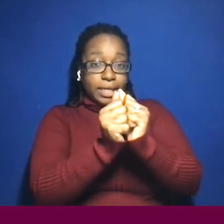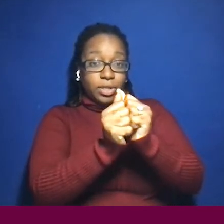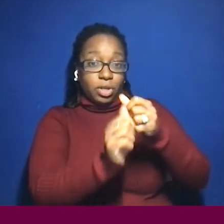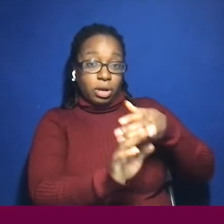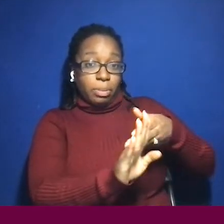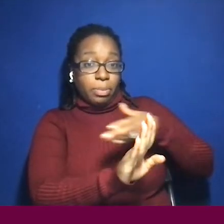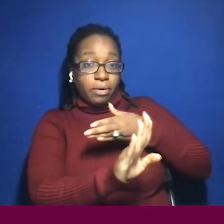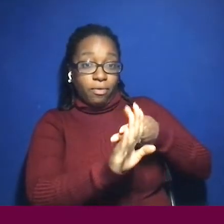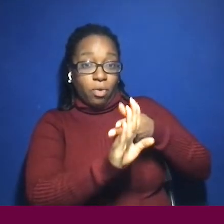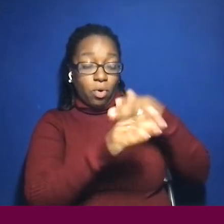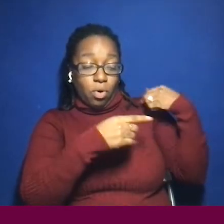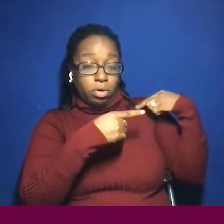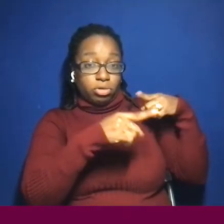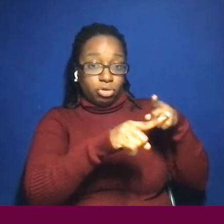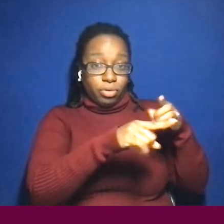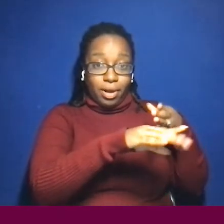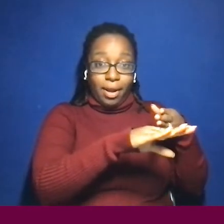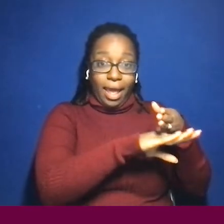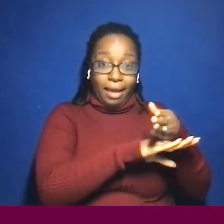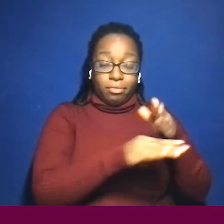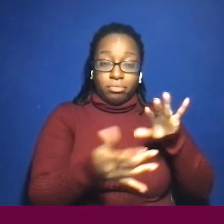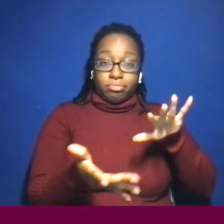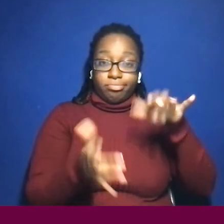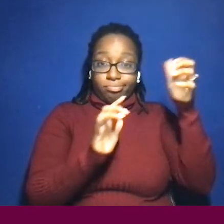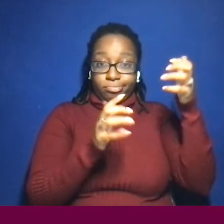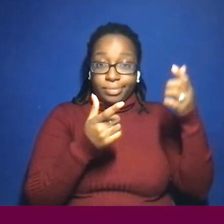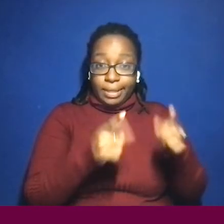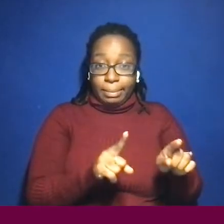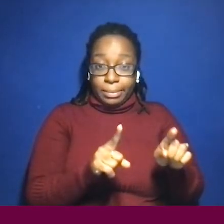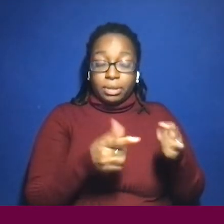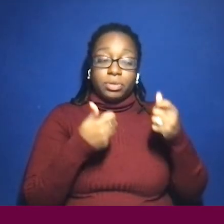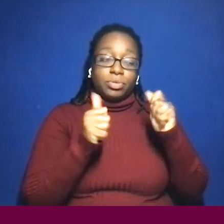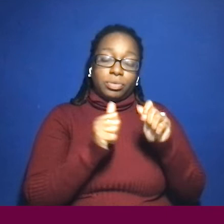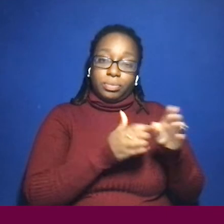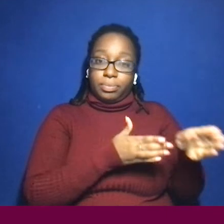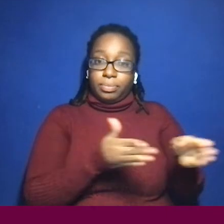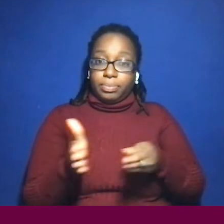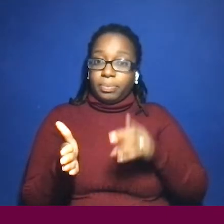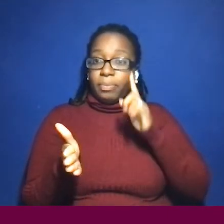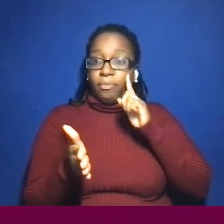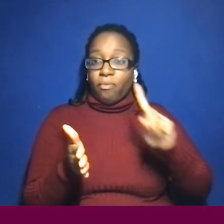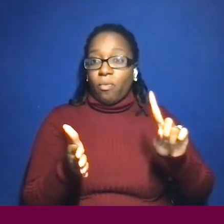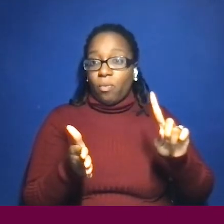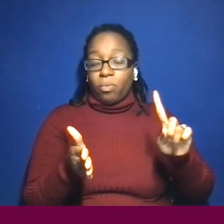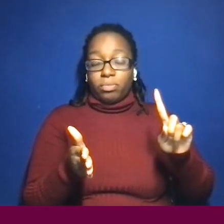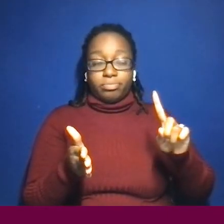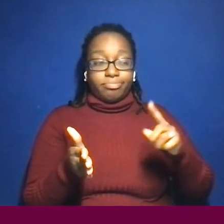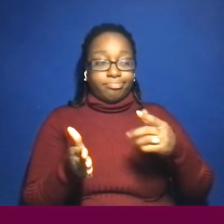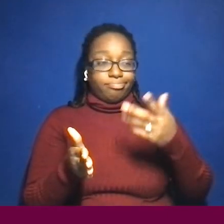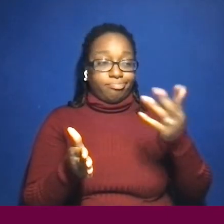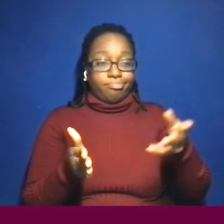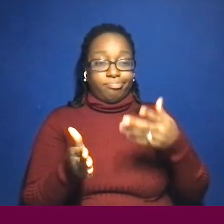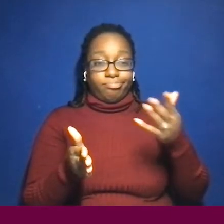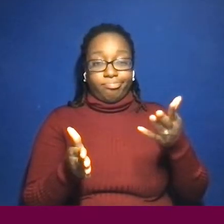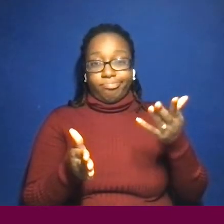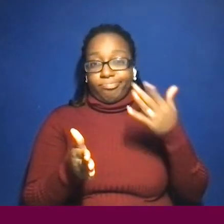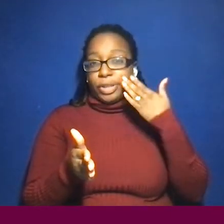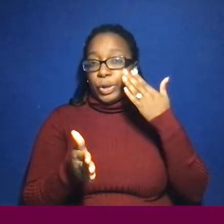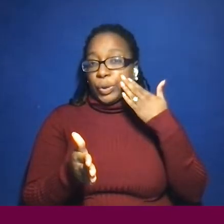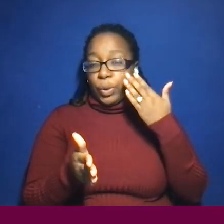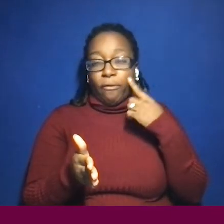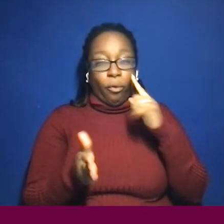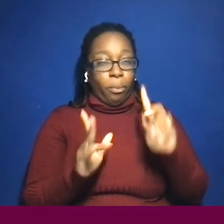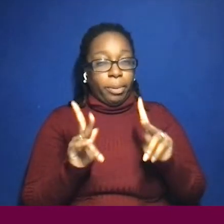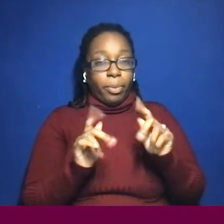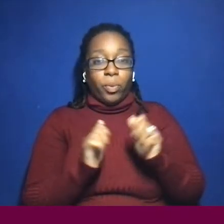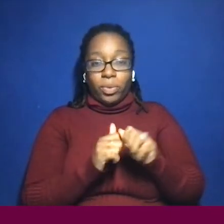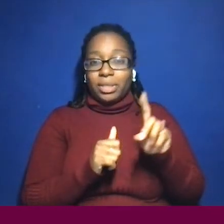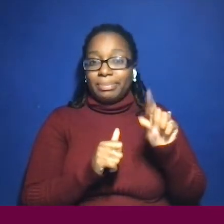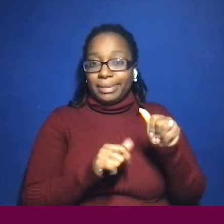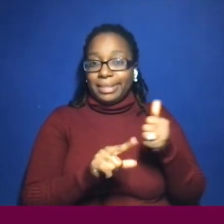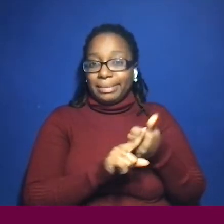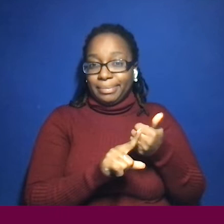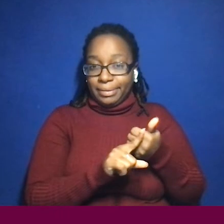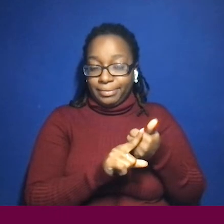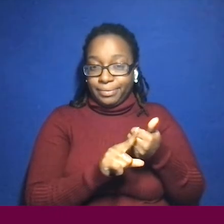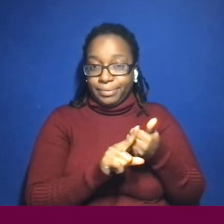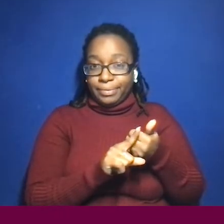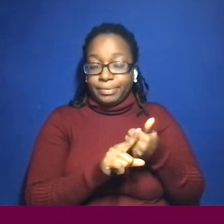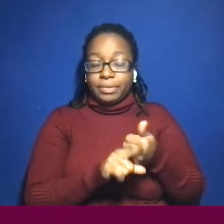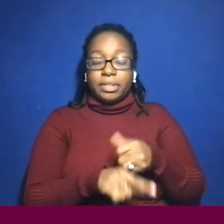during and after disasters to plan or people with disabilities themselves at the forefront.